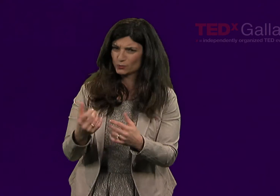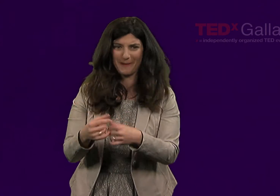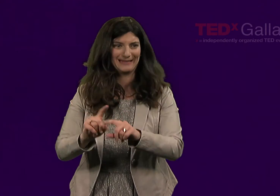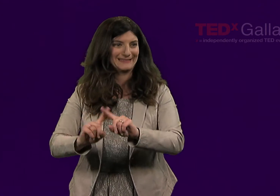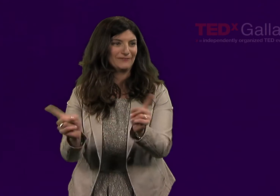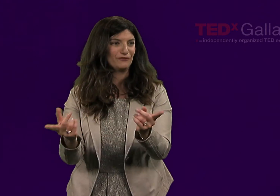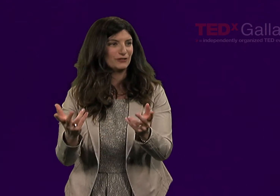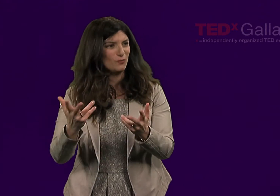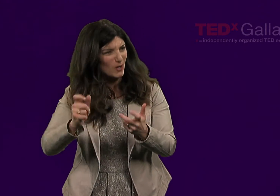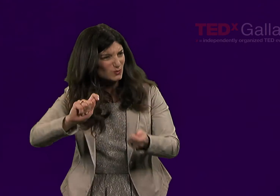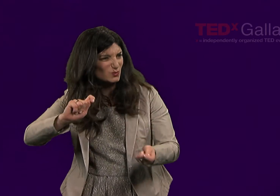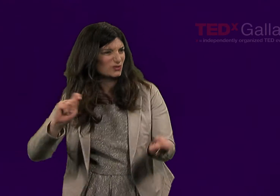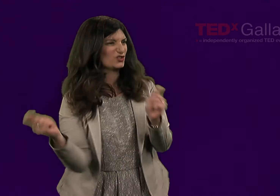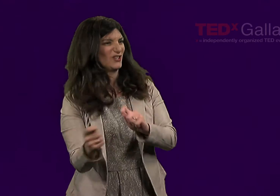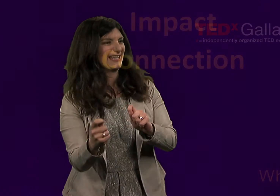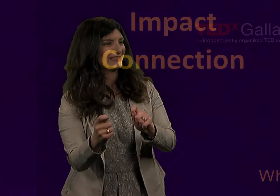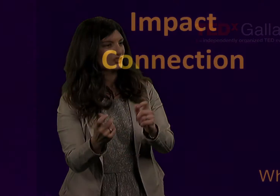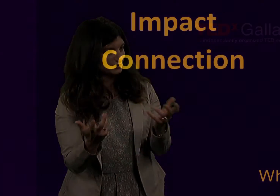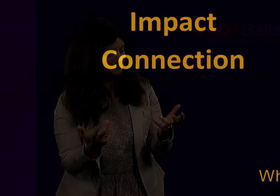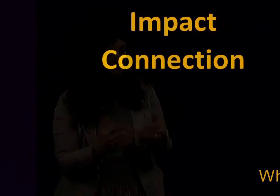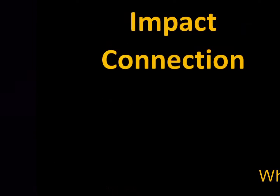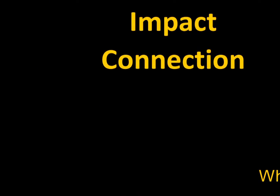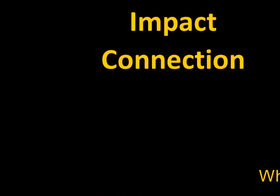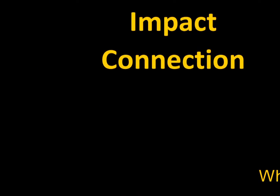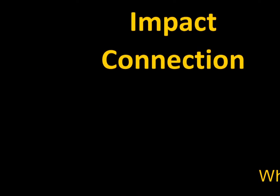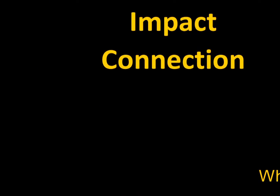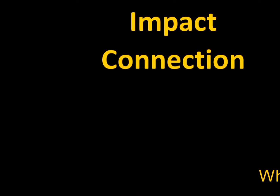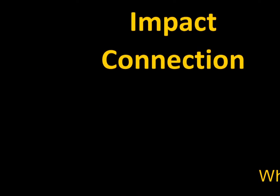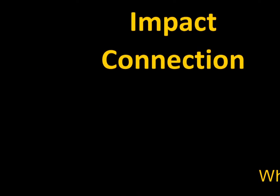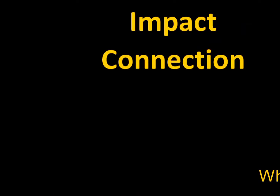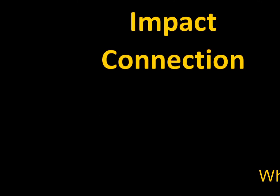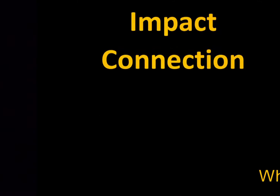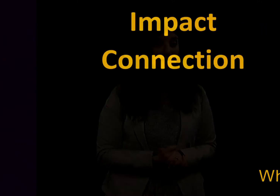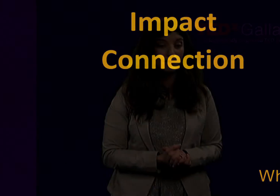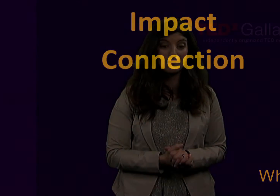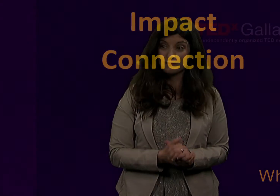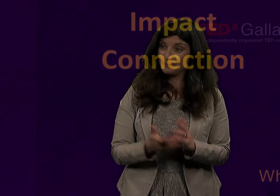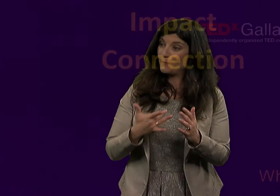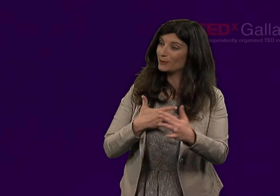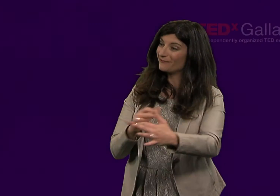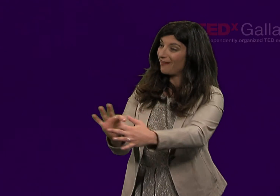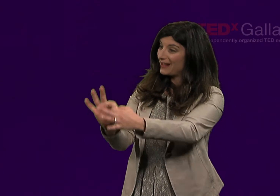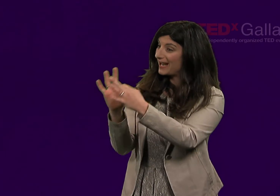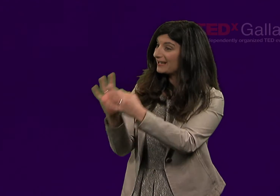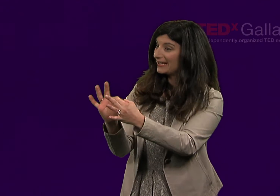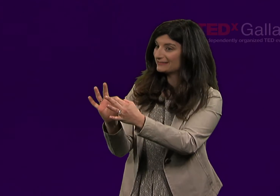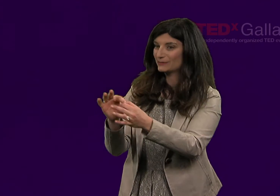We want to see a difference, and we want to make change. [Connection] Another reason people give